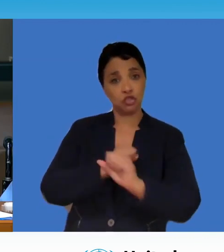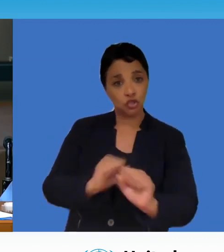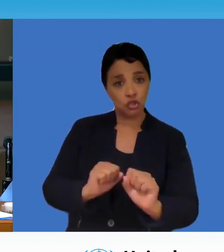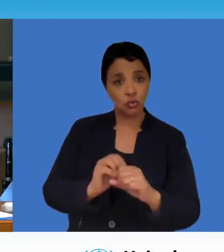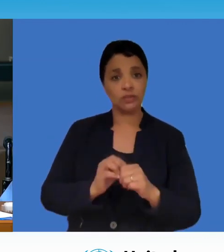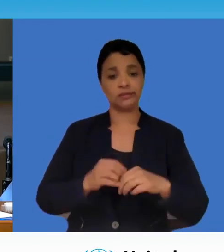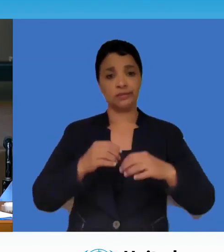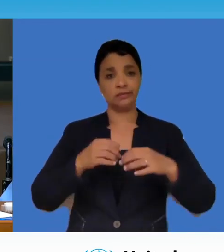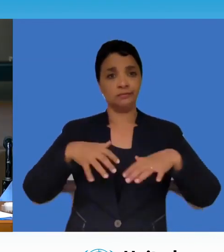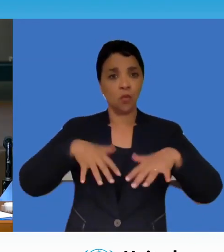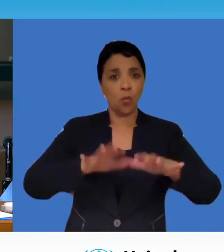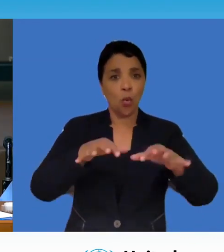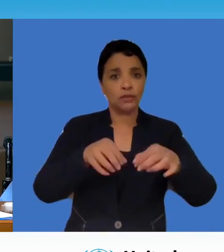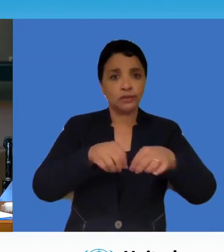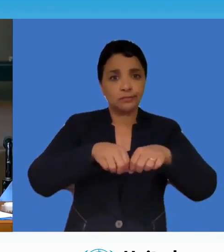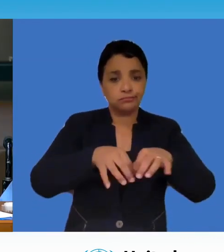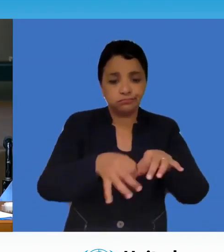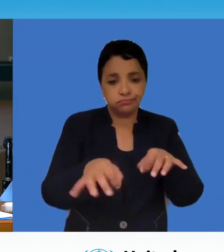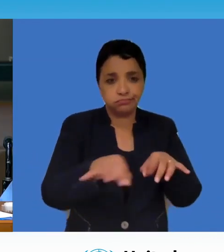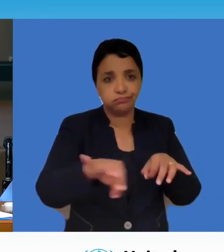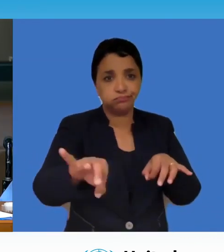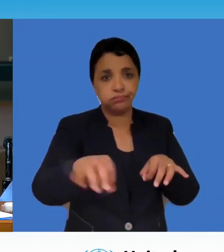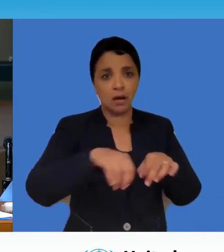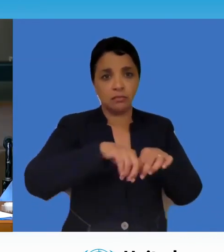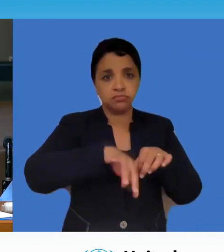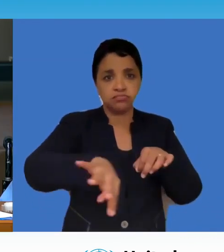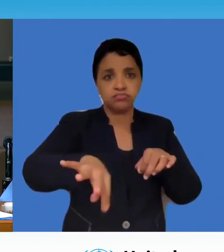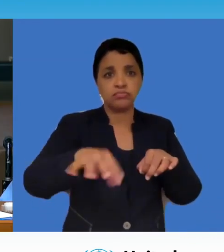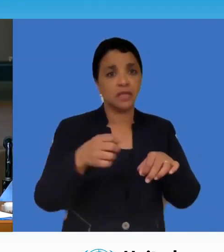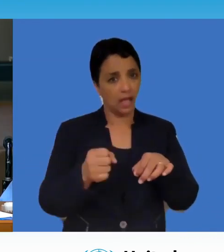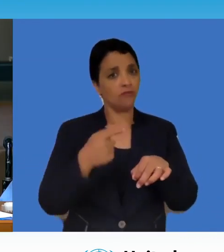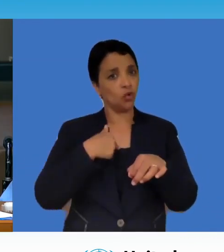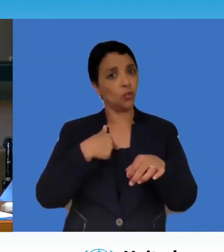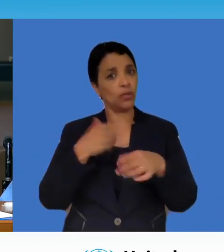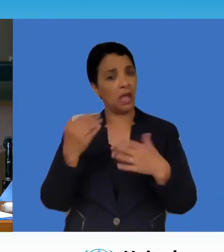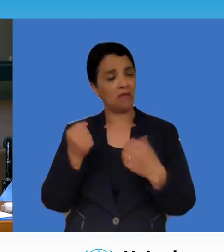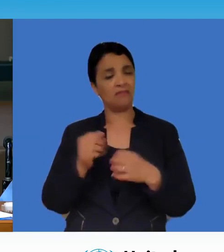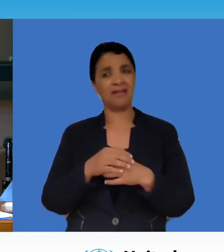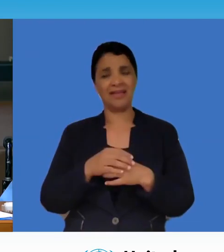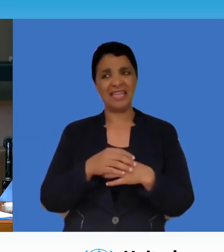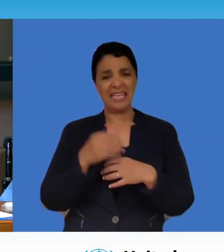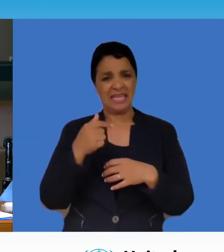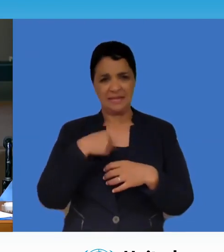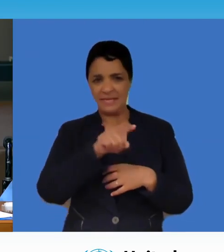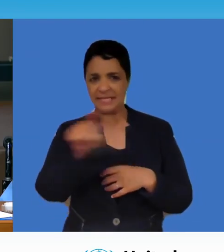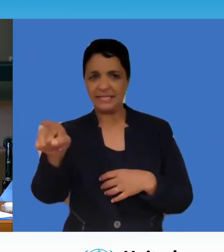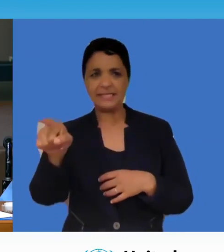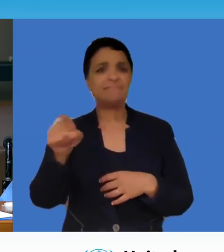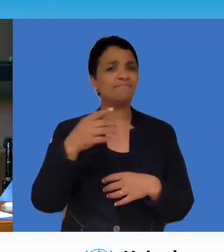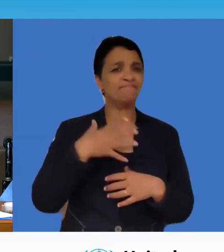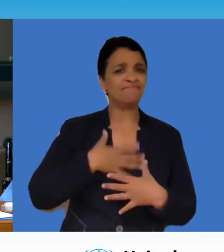security irrigation systems and and so forth um perhaps more broadly I hear a level of frustration